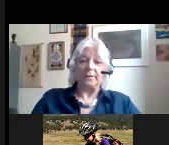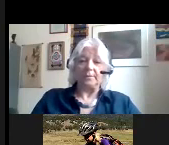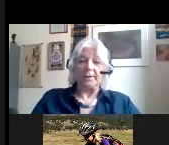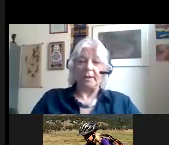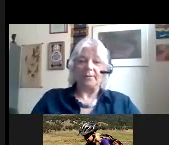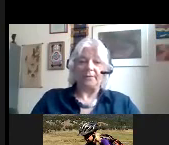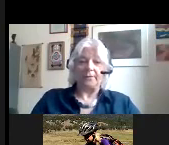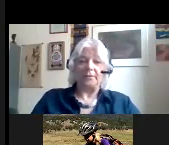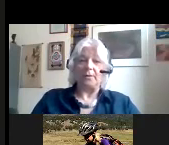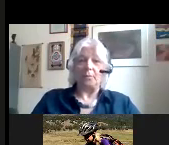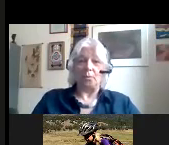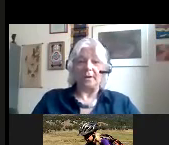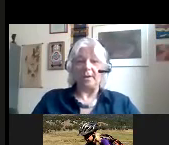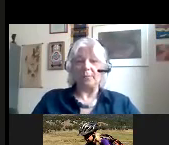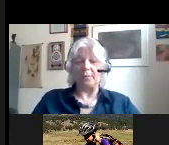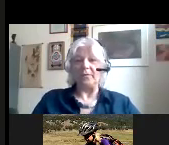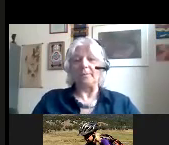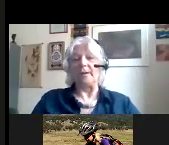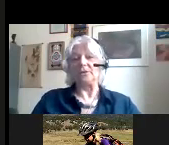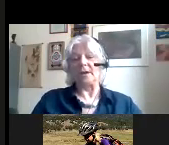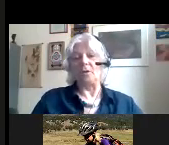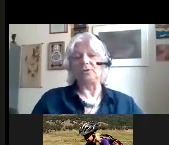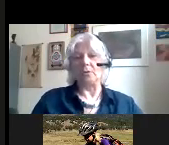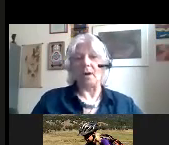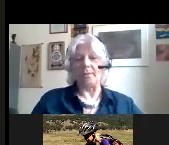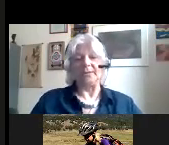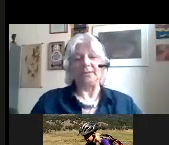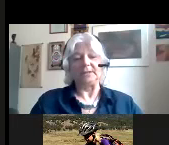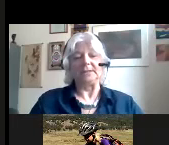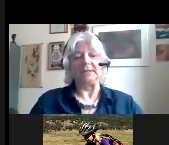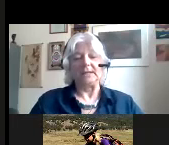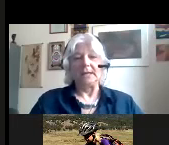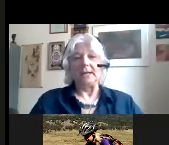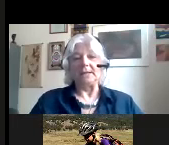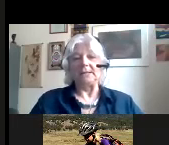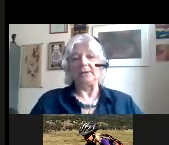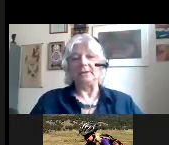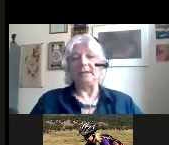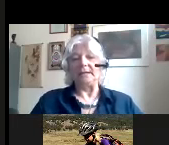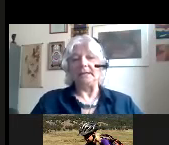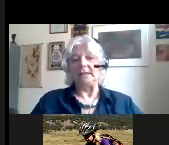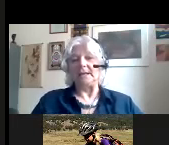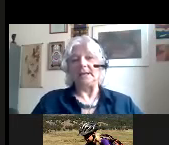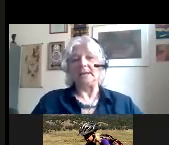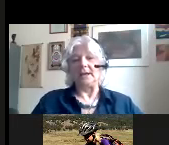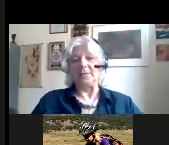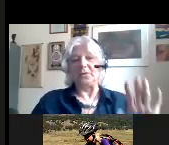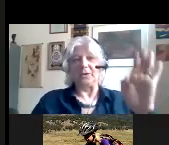going to be kind of focused on and working on improving much like cultural competencies. It's not necessarily anything that you reach